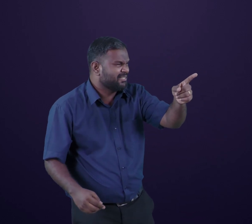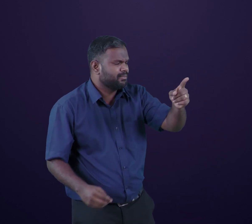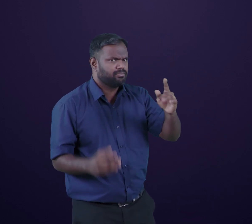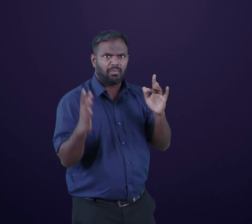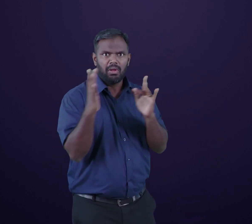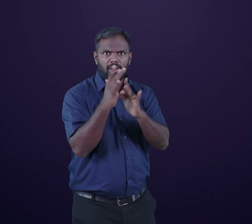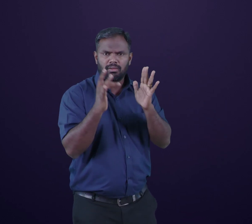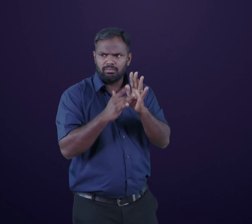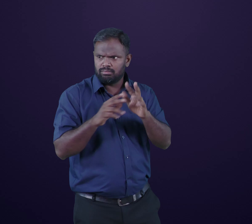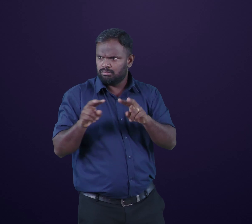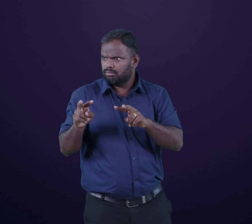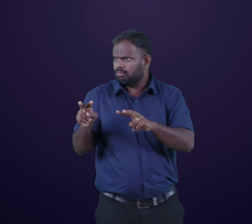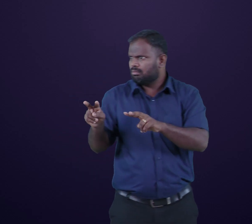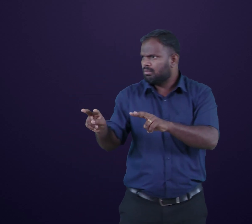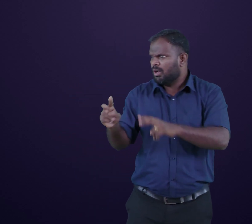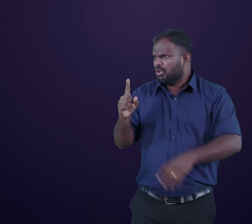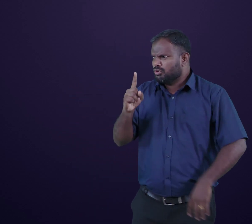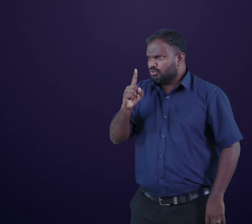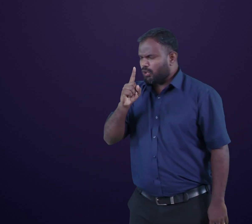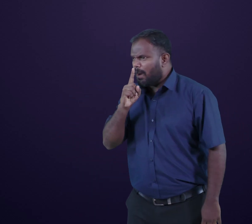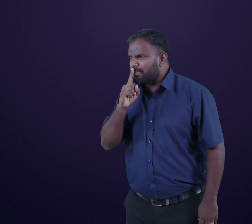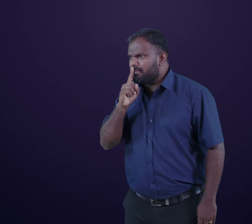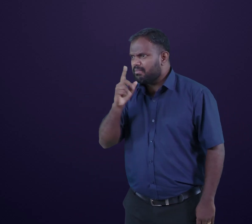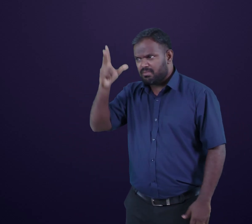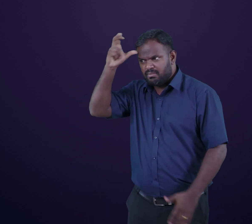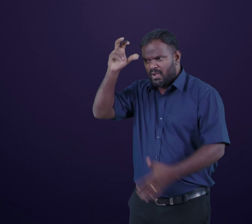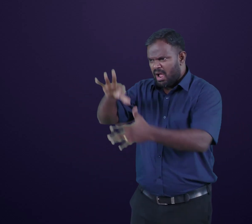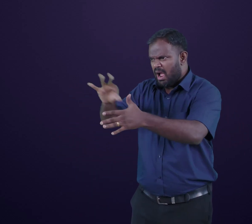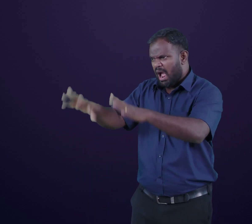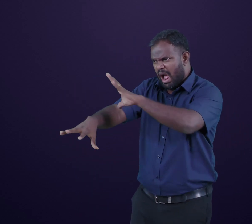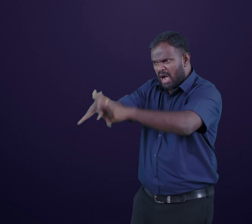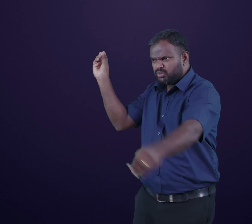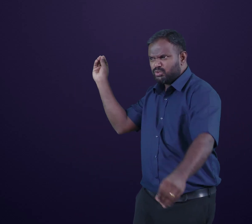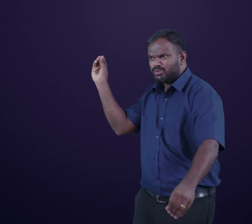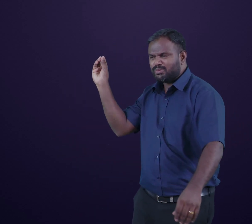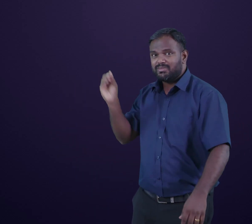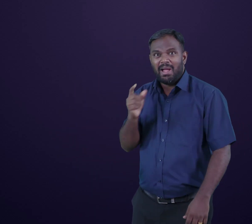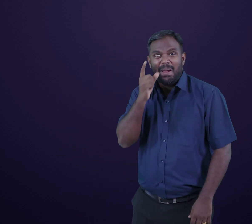Jesus answered with a warning: “Be quiet and come out of him!”